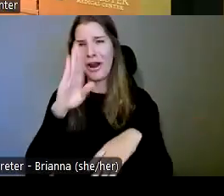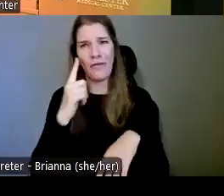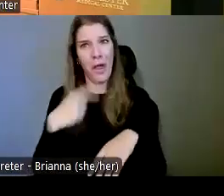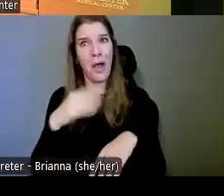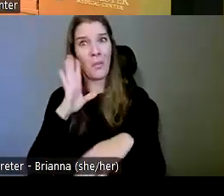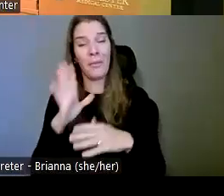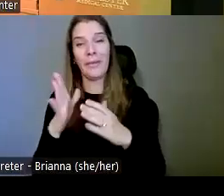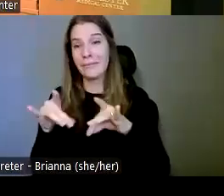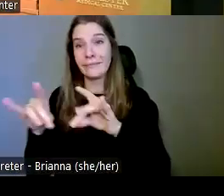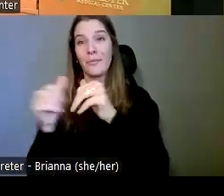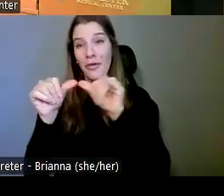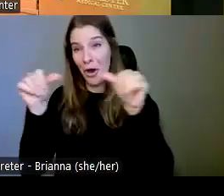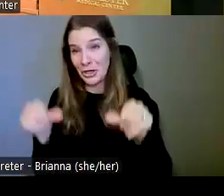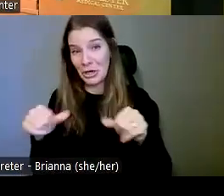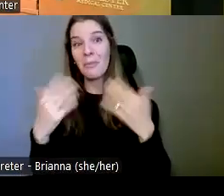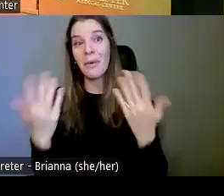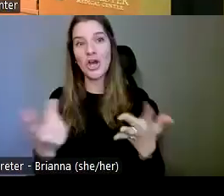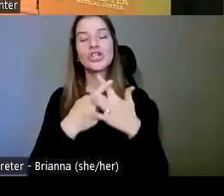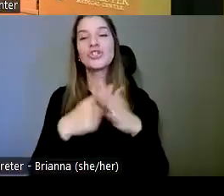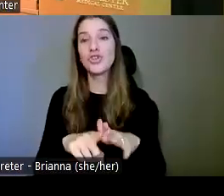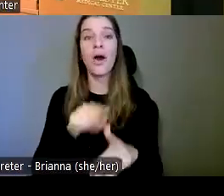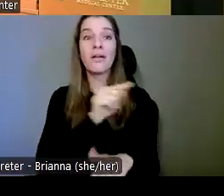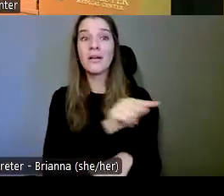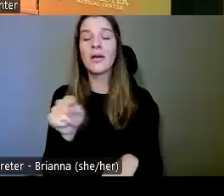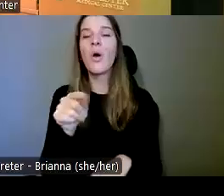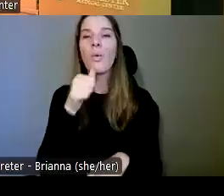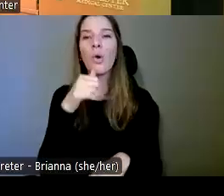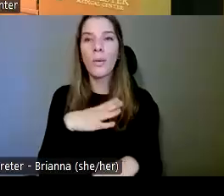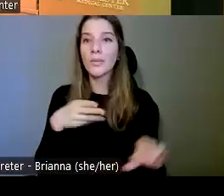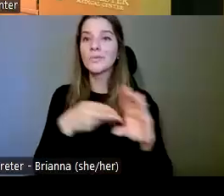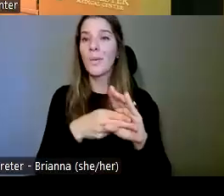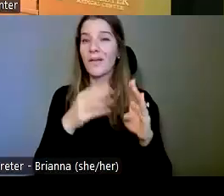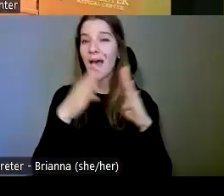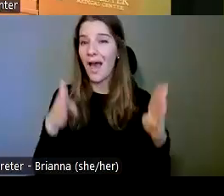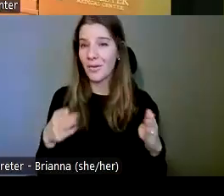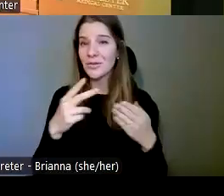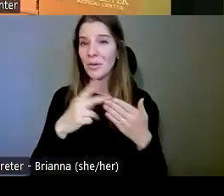we started to get um women who came to the housing program. Um, we've worked with probably about 70